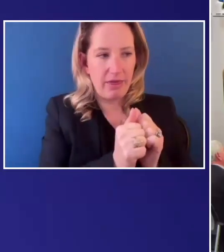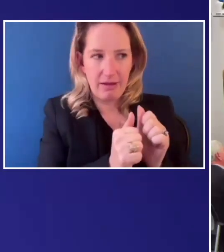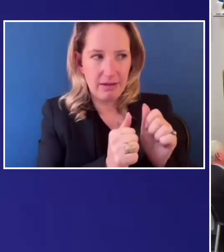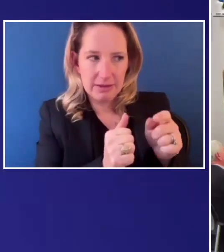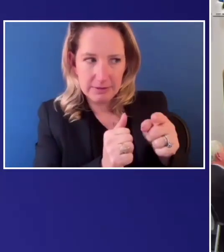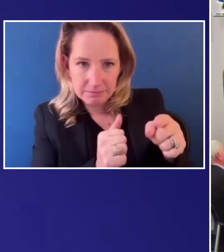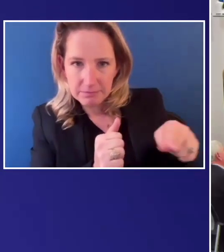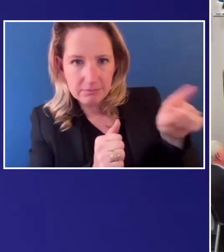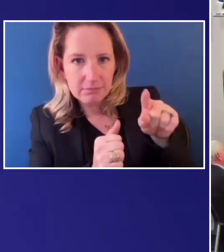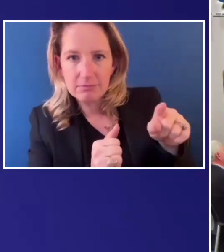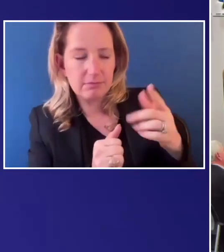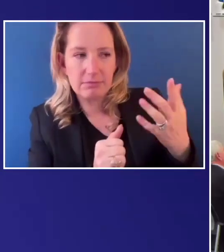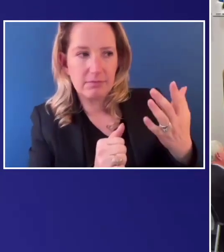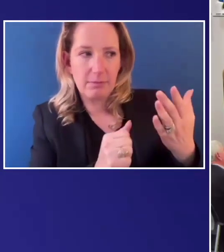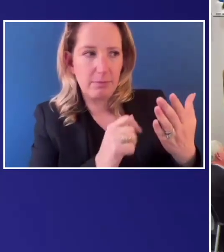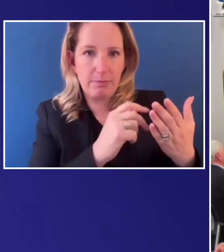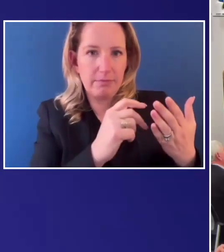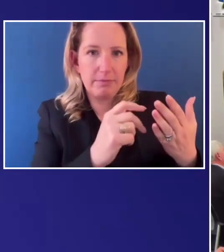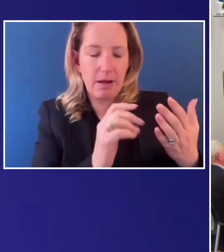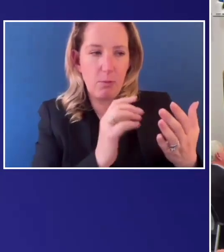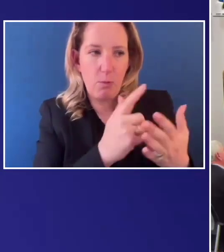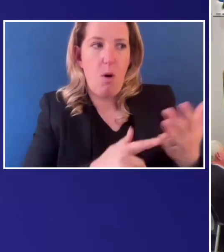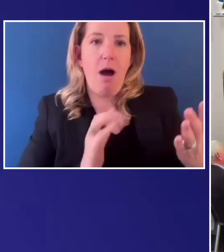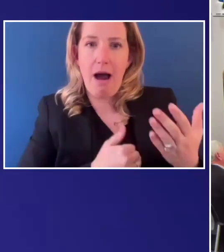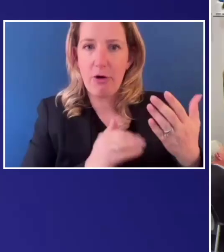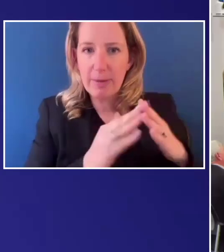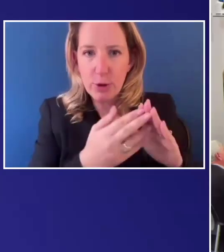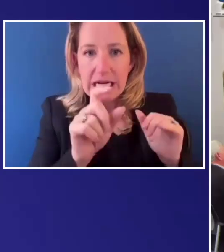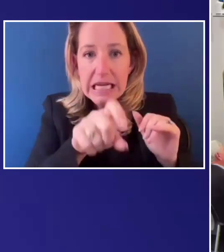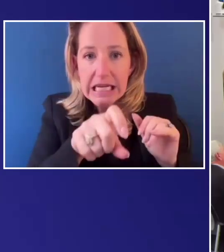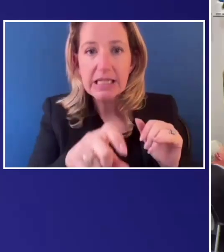receiving more investment, either from the state or from private sector.